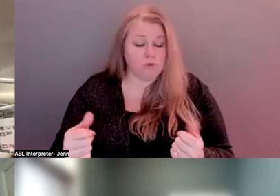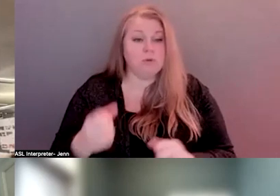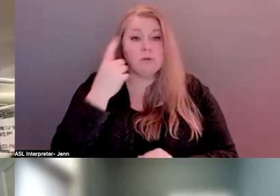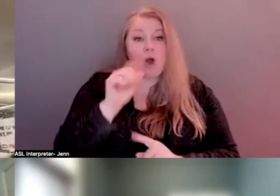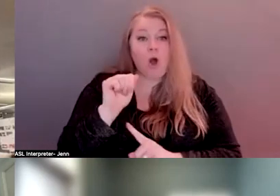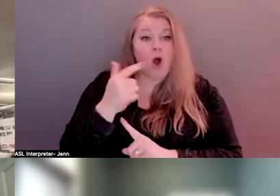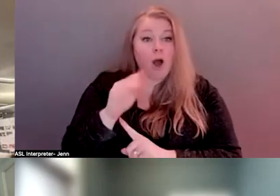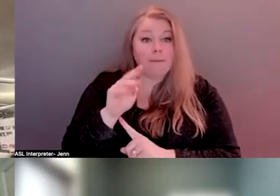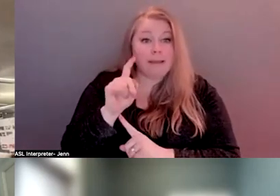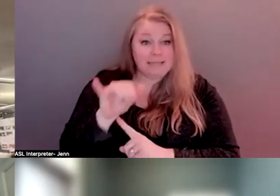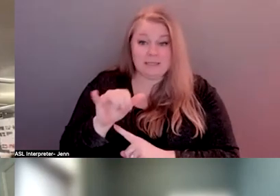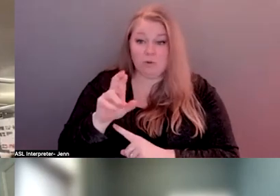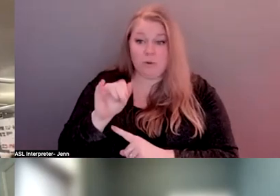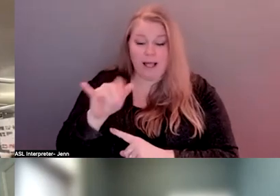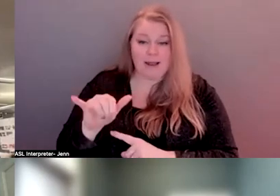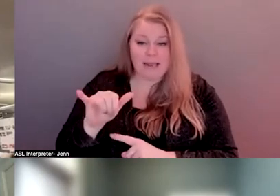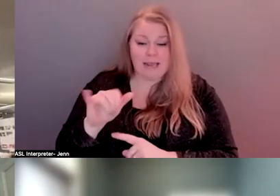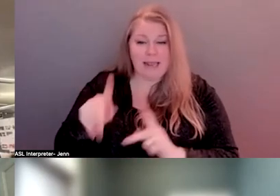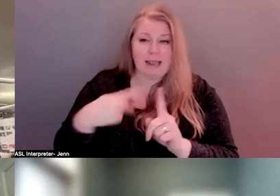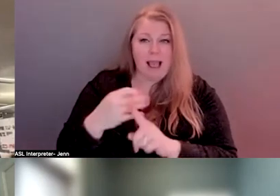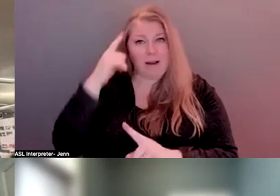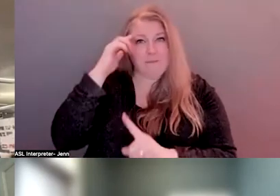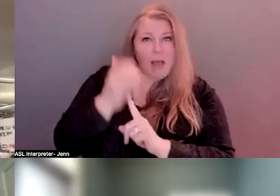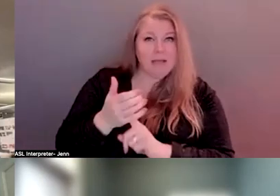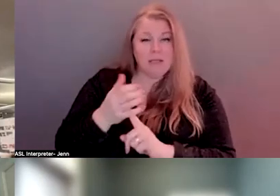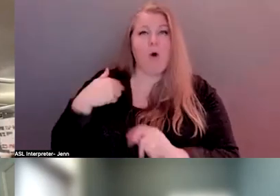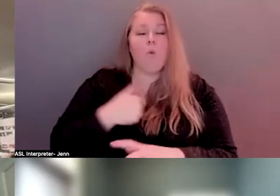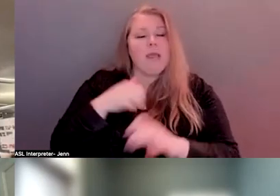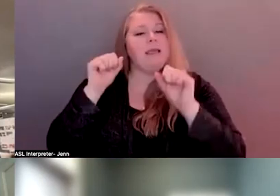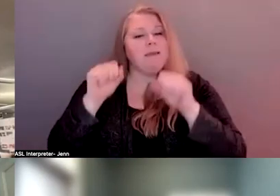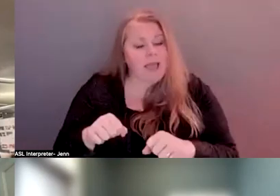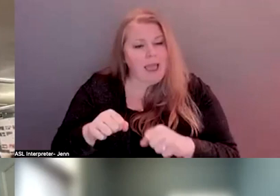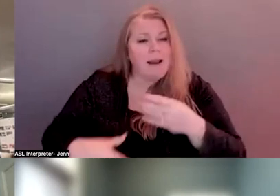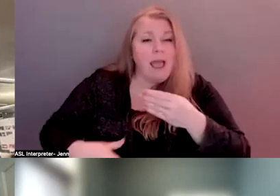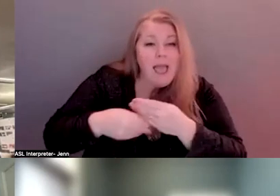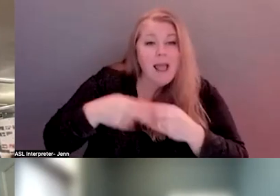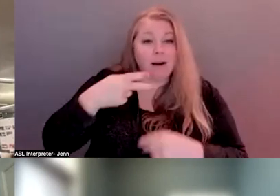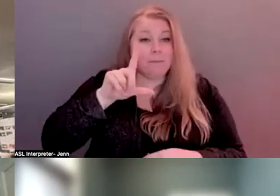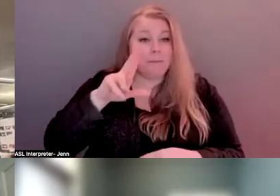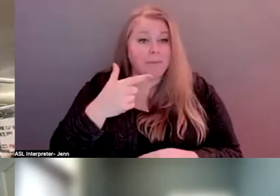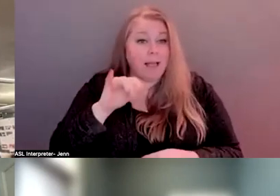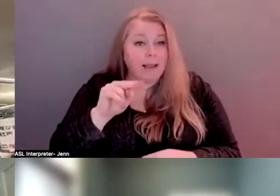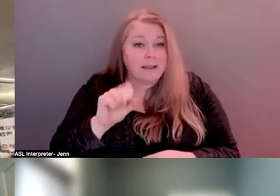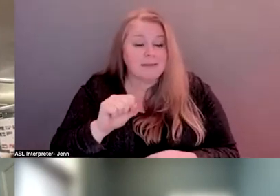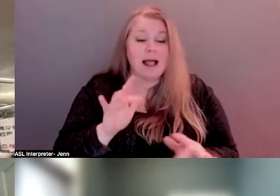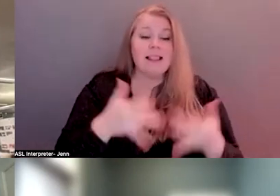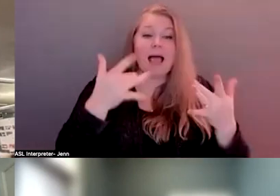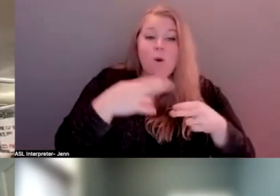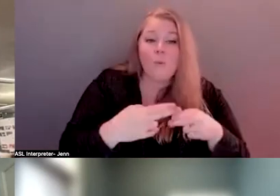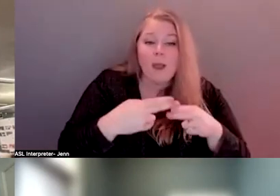reality kind of mindset, we could add plug ins, lightweight, low power kind of augmentations